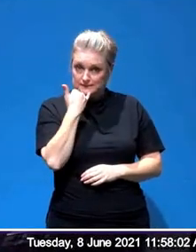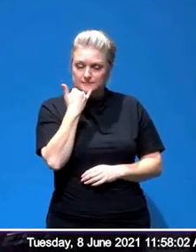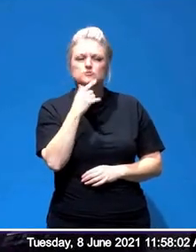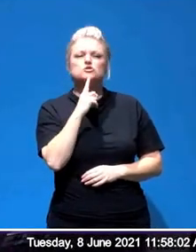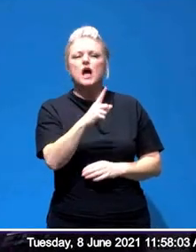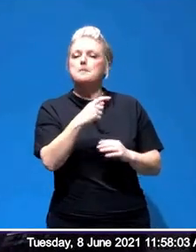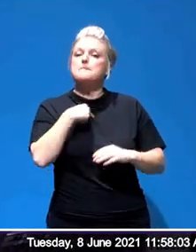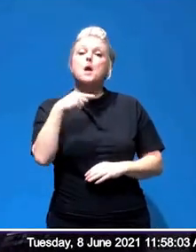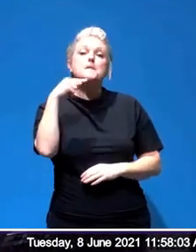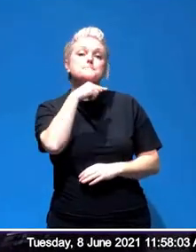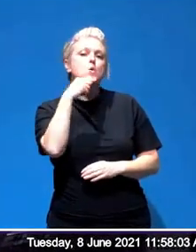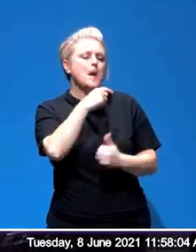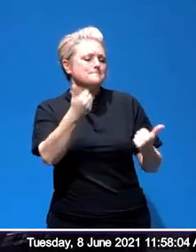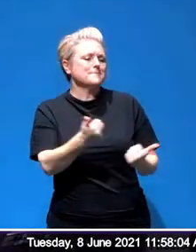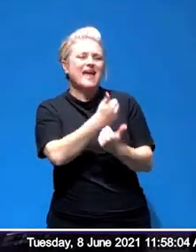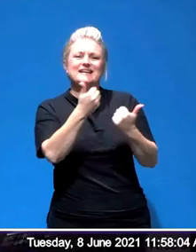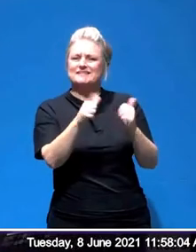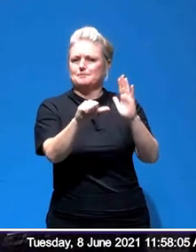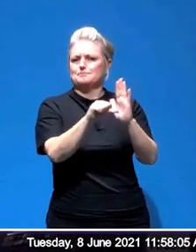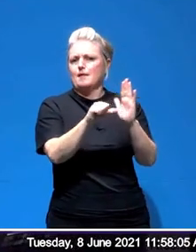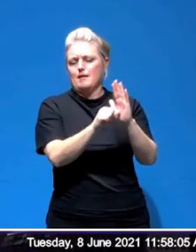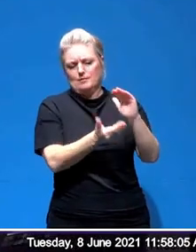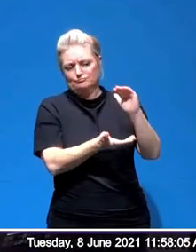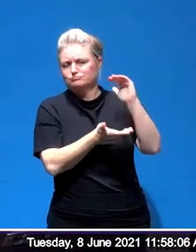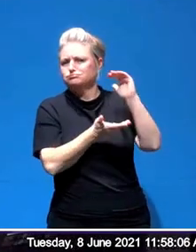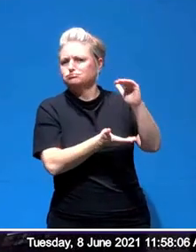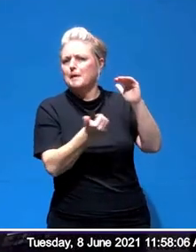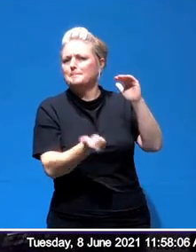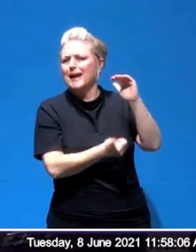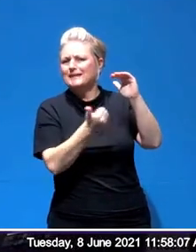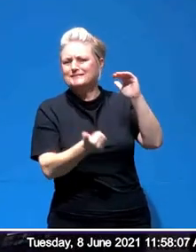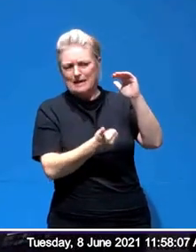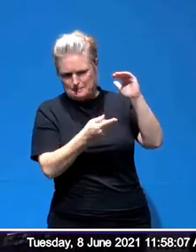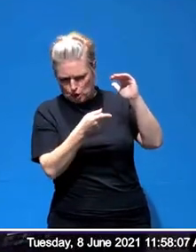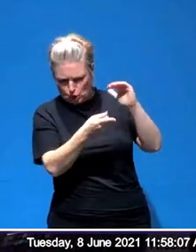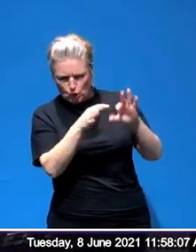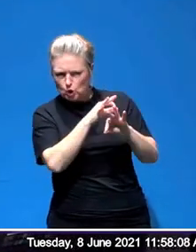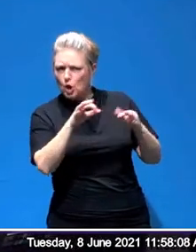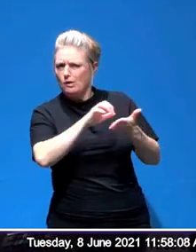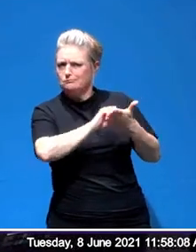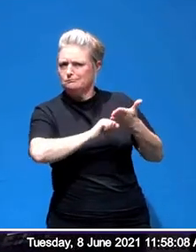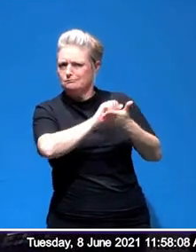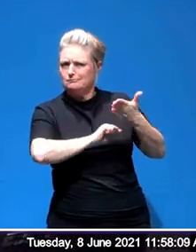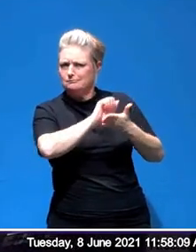and that we weren't using it all. As I said to her, you know, we don't know what we are going to need